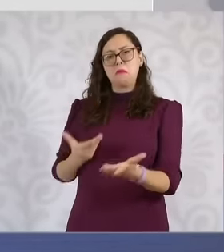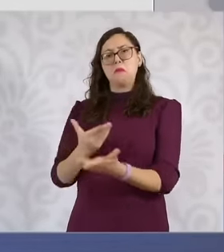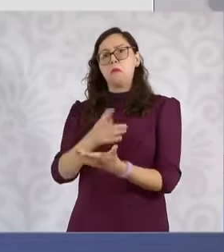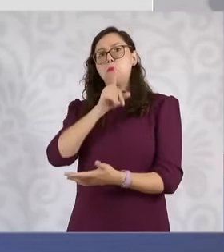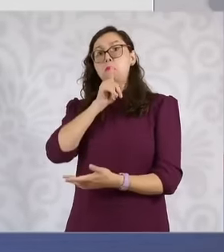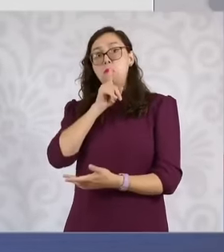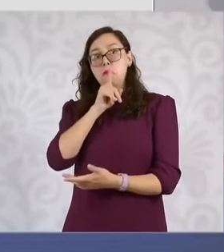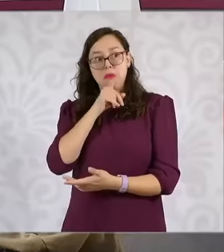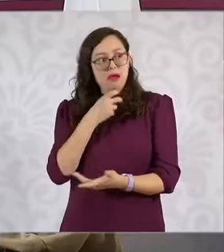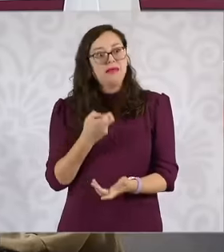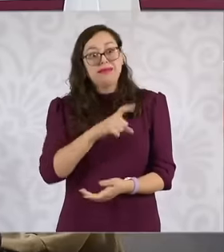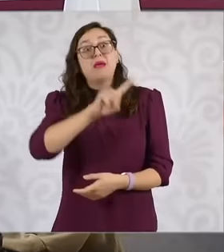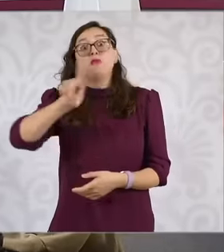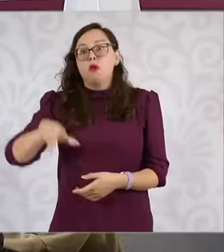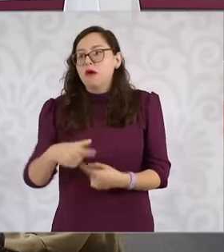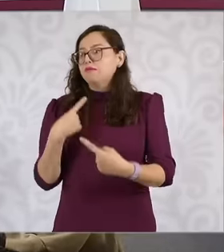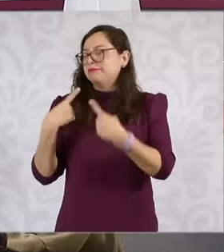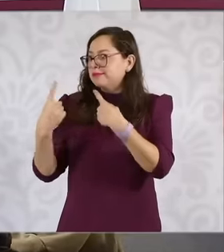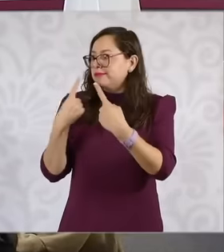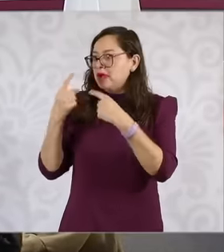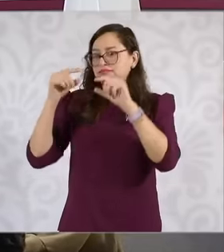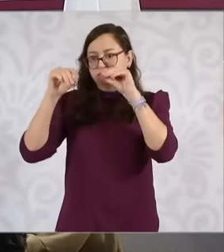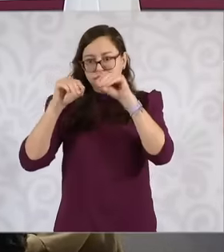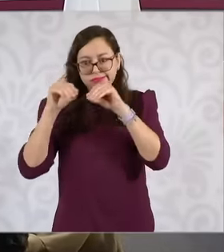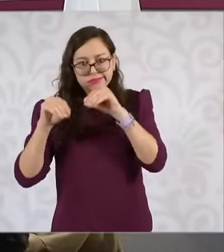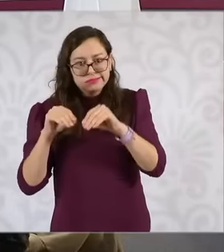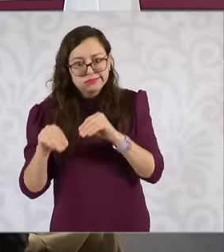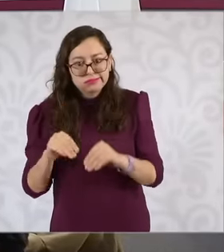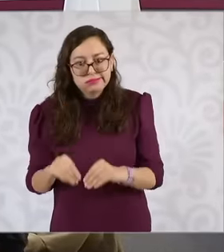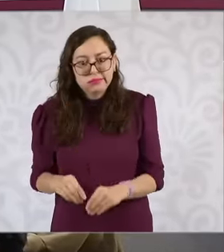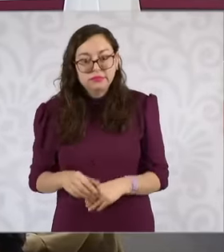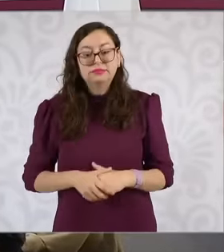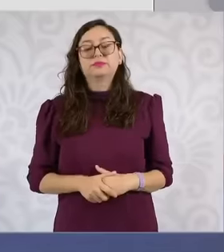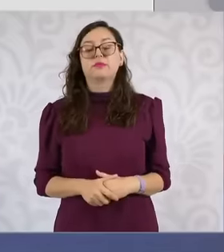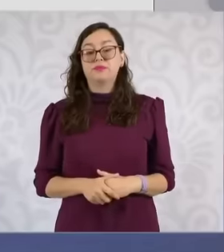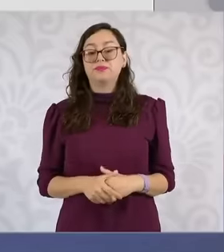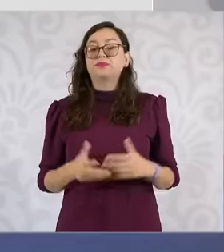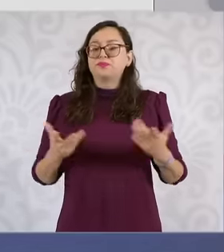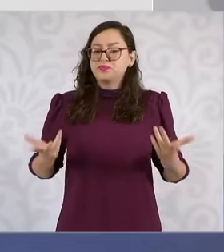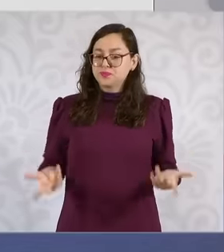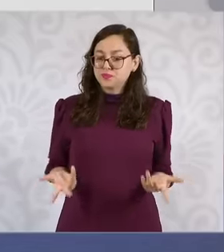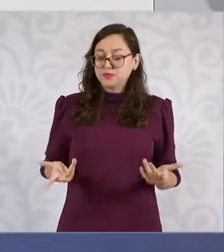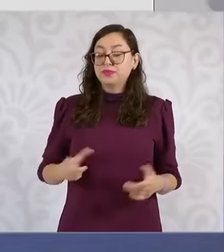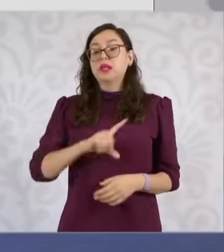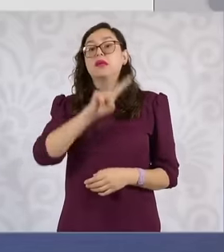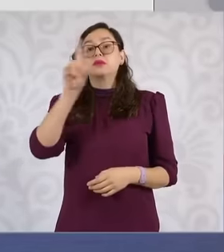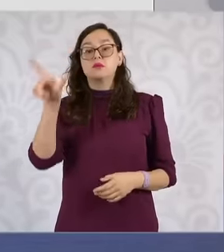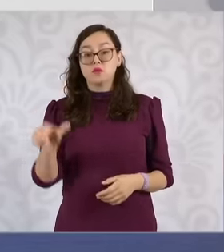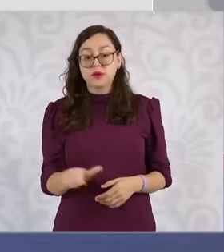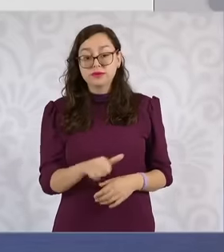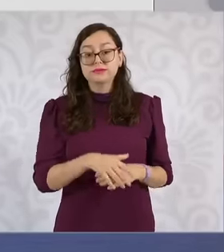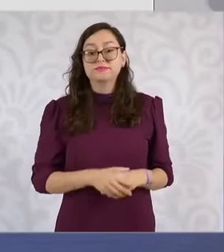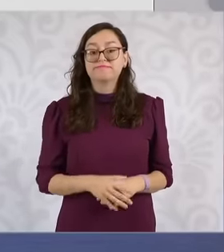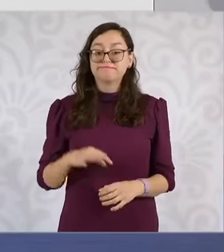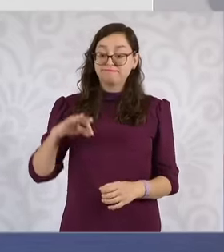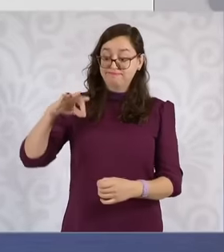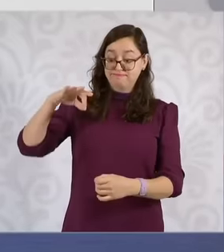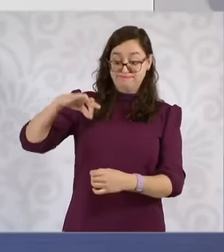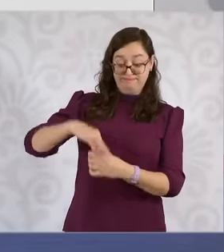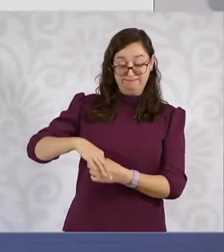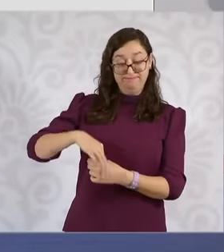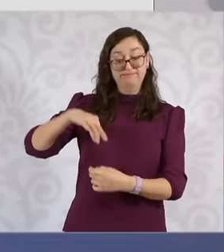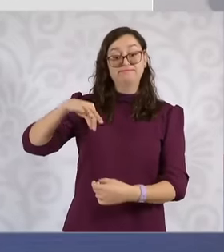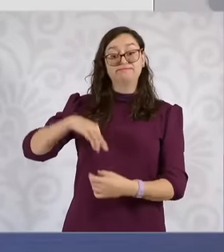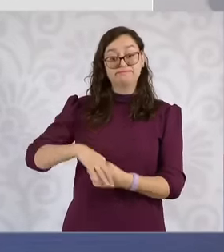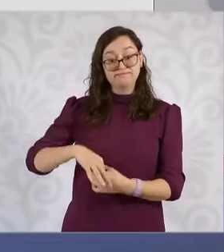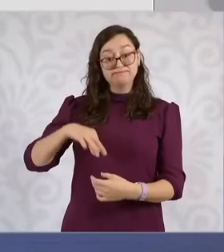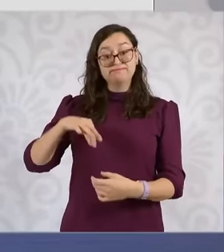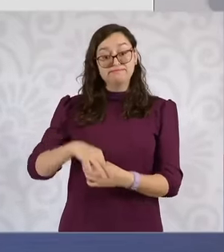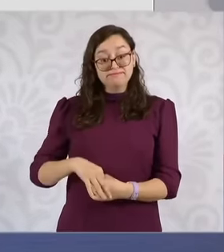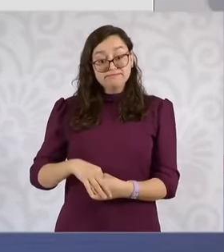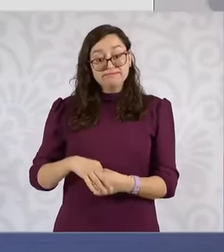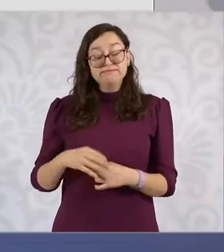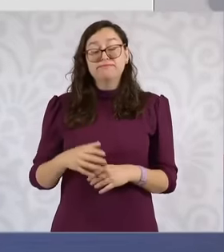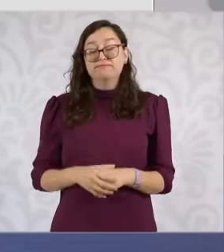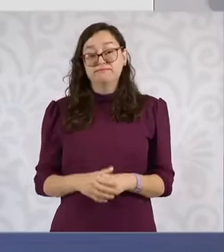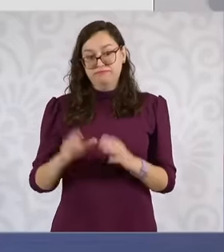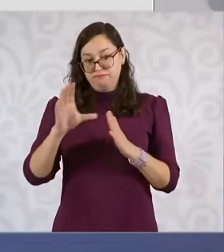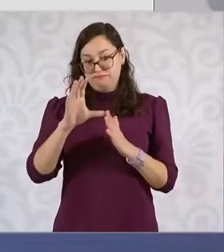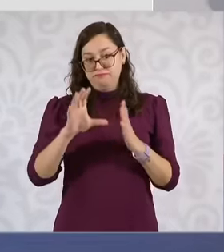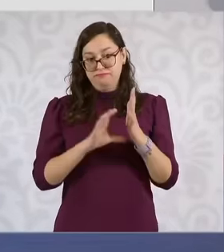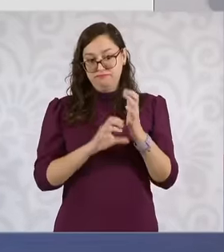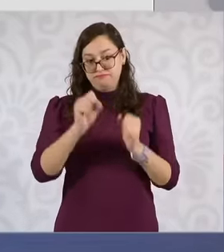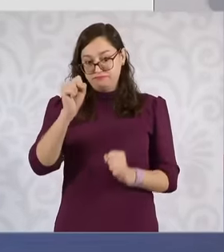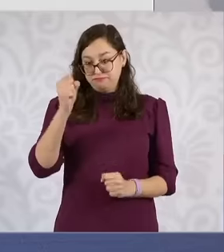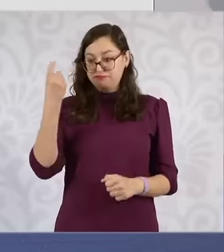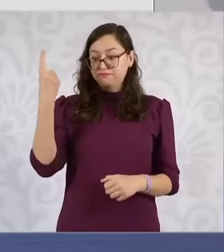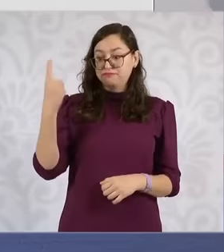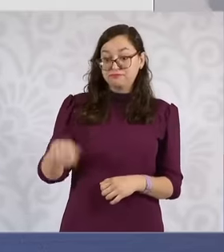to these dialogues. Finally, the reform of the constitutional judiciary is voted on. It has 357